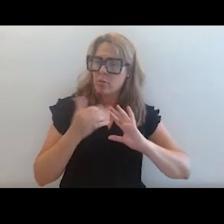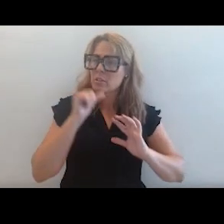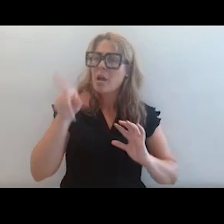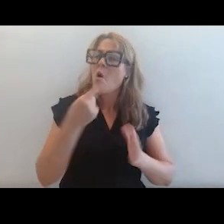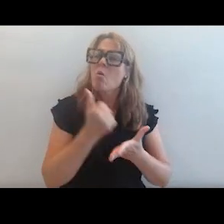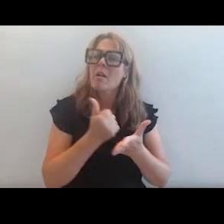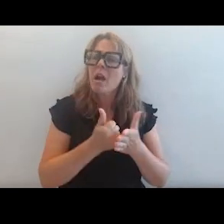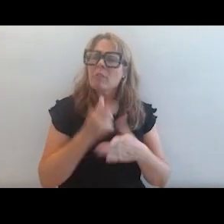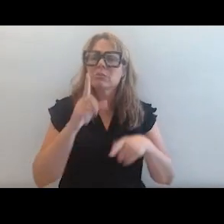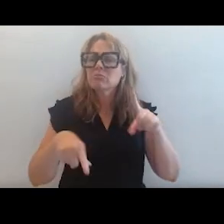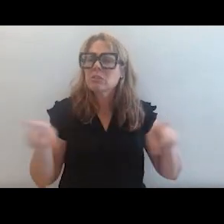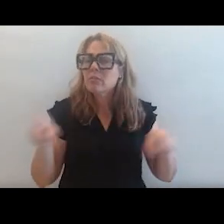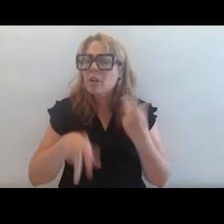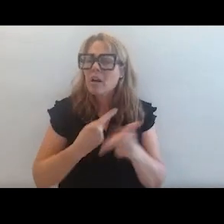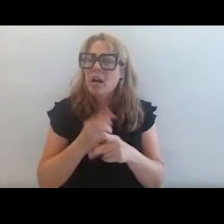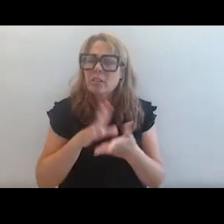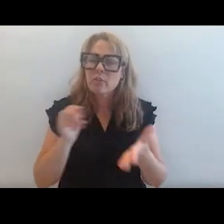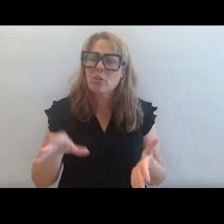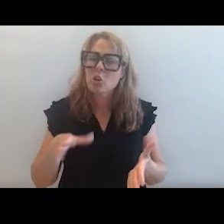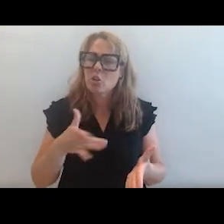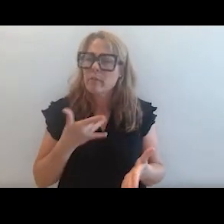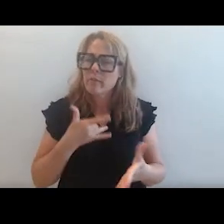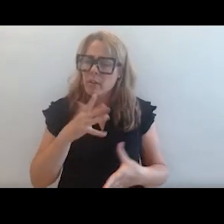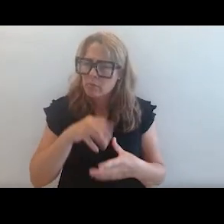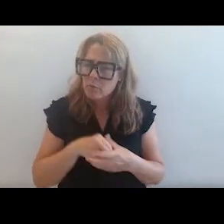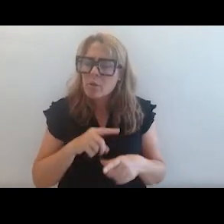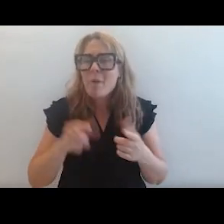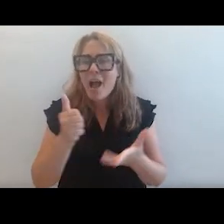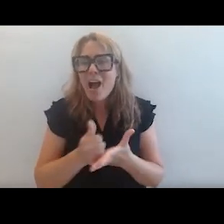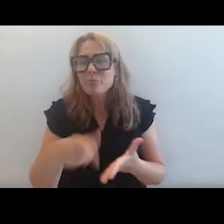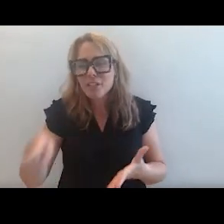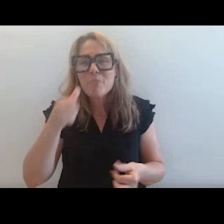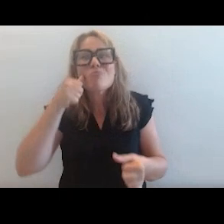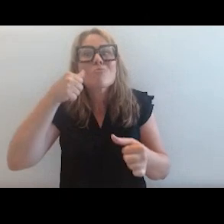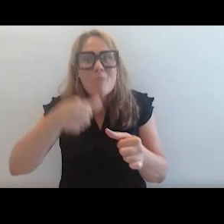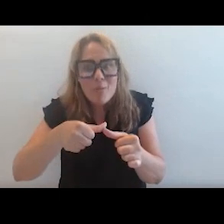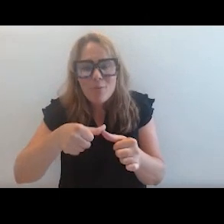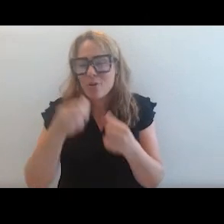just help different types of learners feel included – it helps them retain information